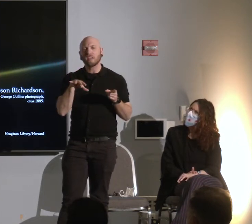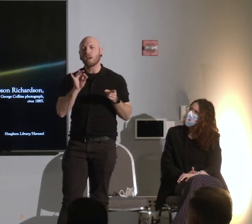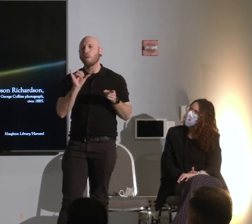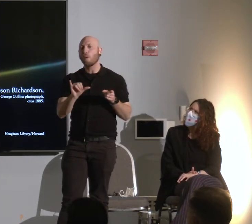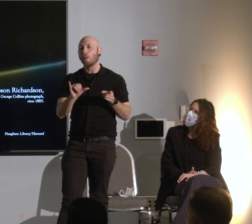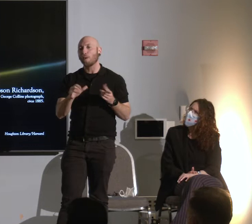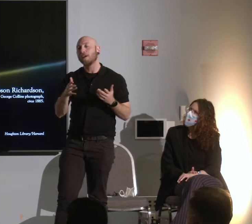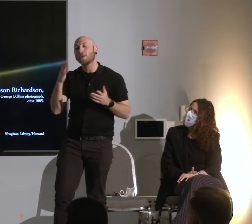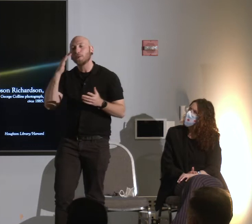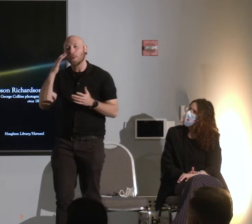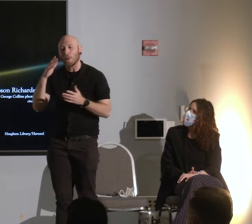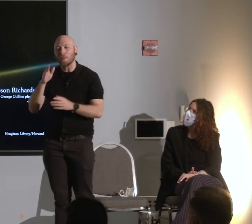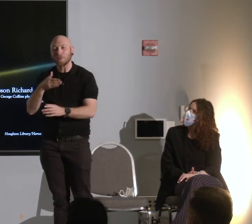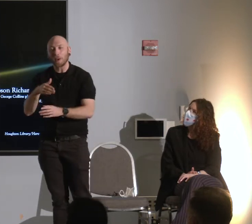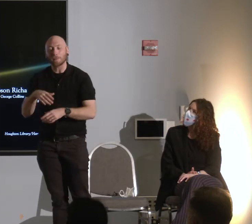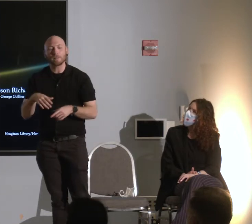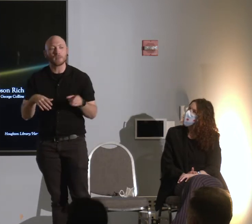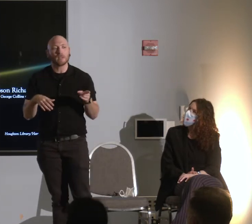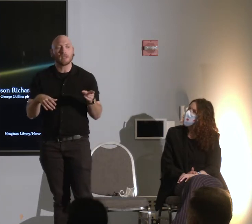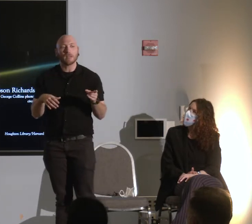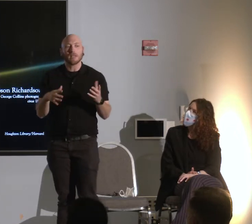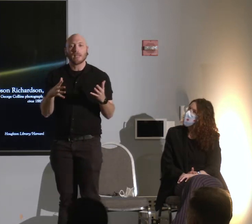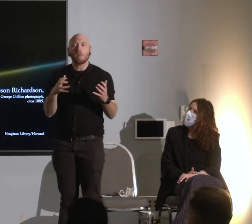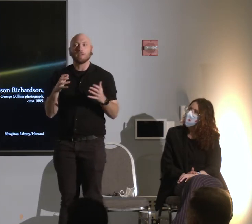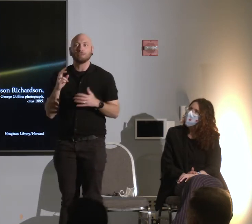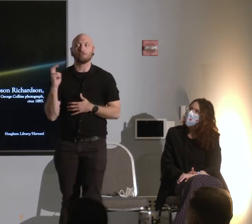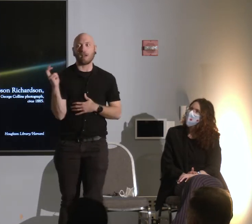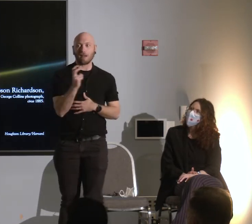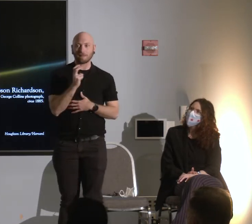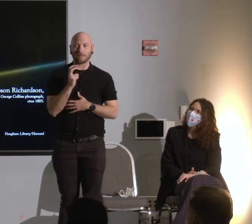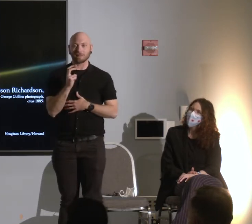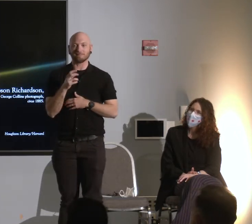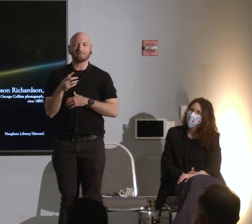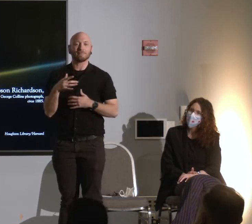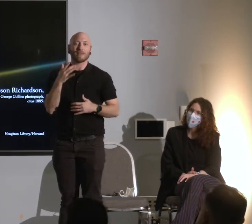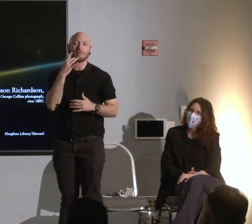as Joni Mitchell put it, he had an urge for going. So he actually became a travel writer.